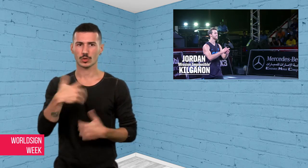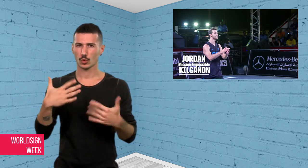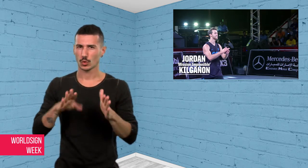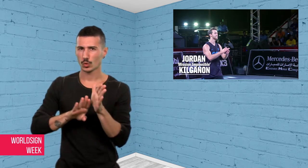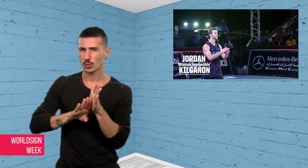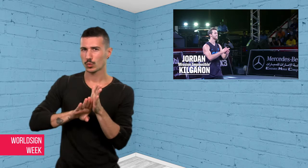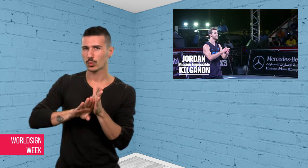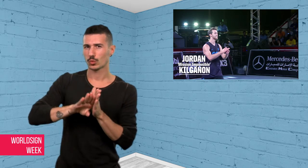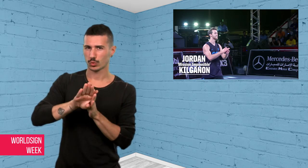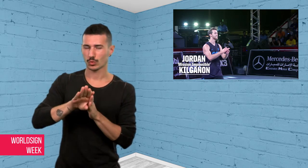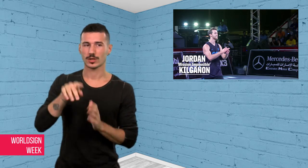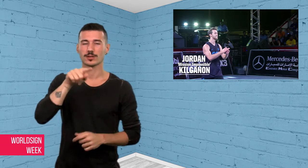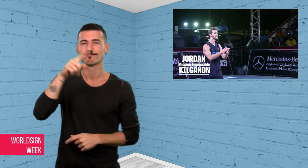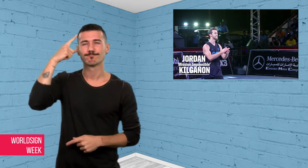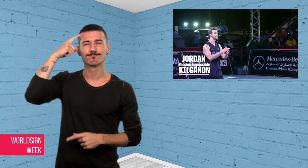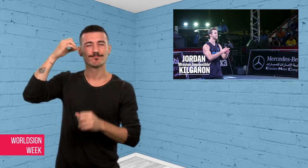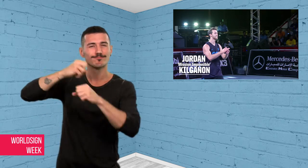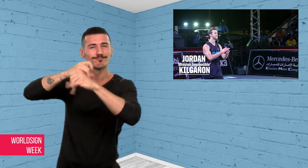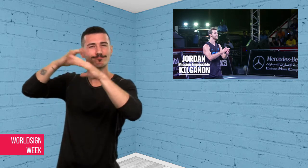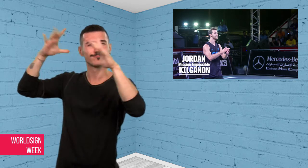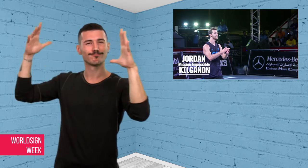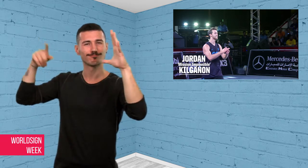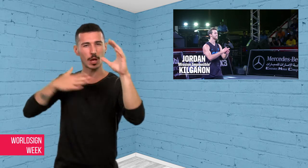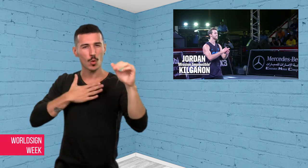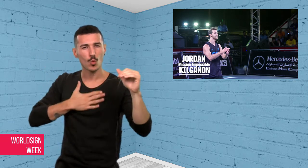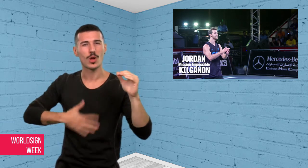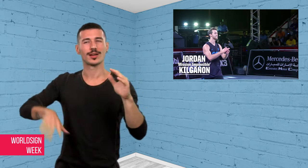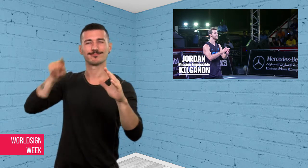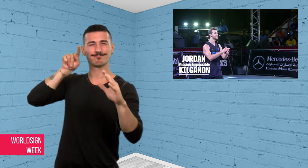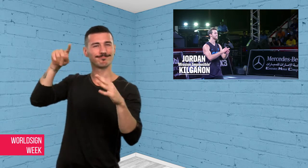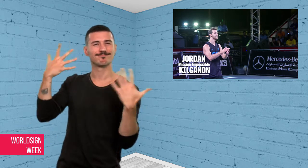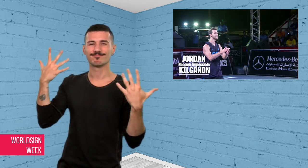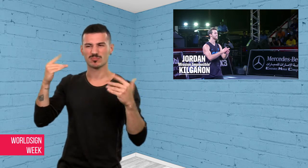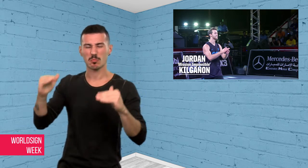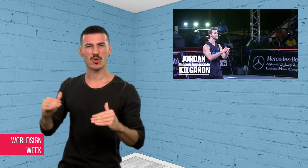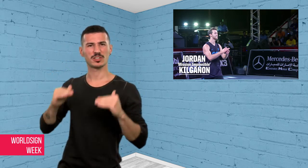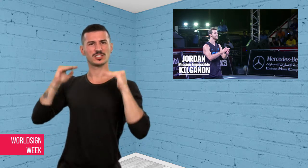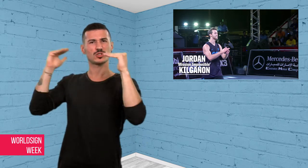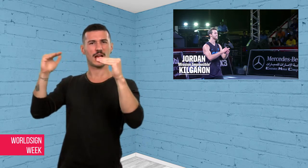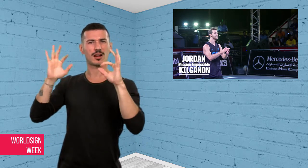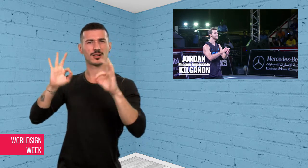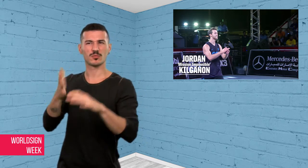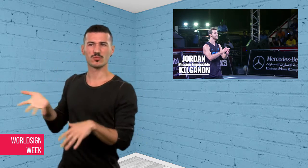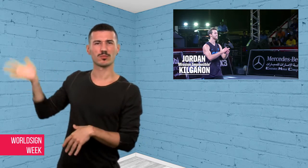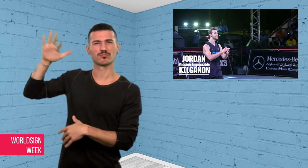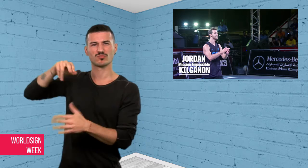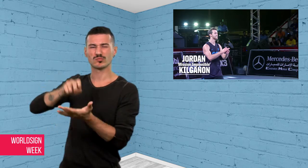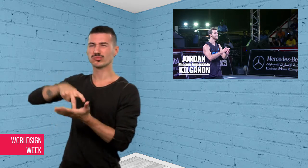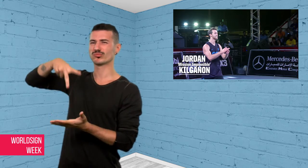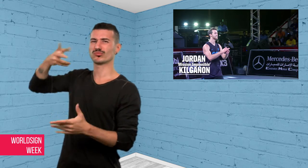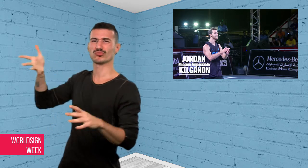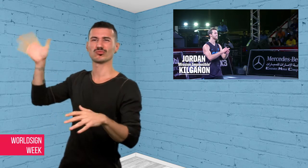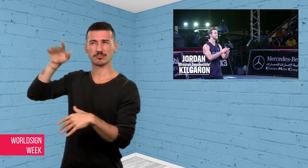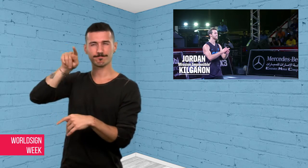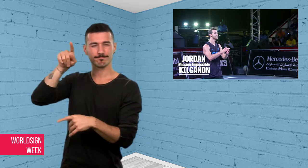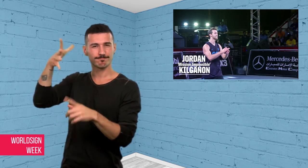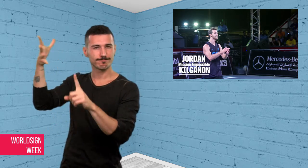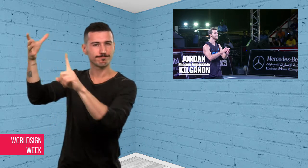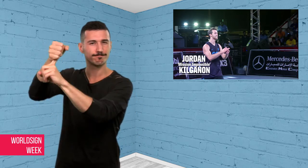Eventually he became good enough to compete in dunk contests.